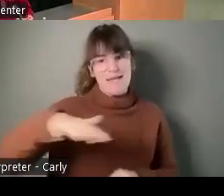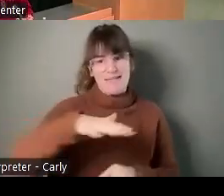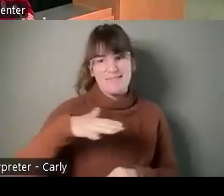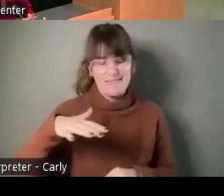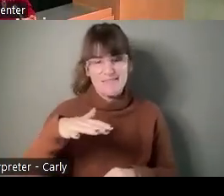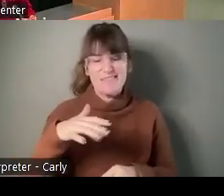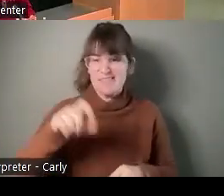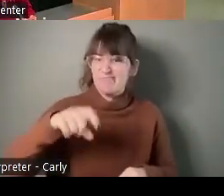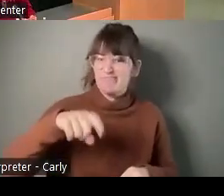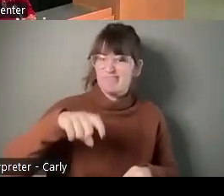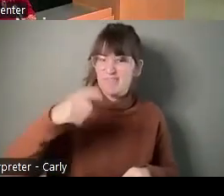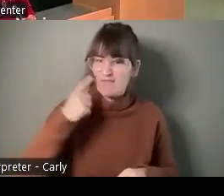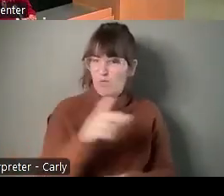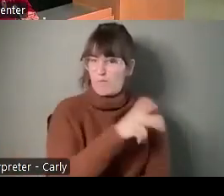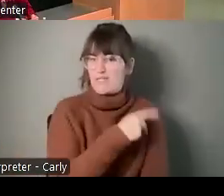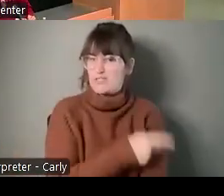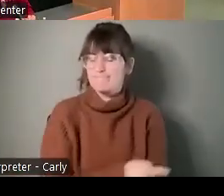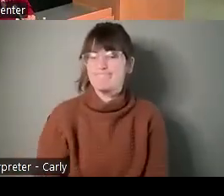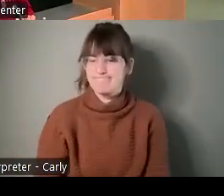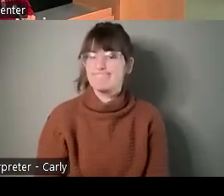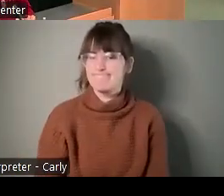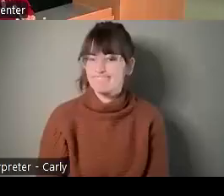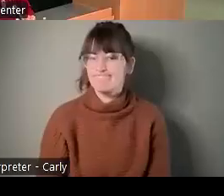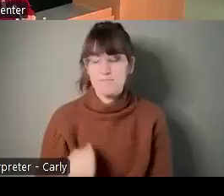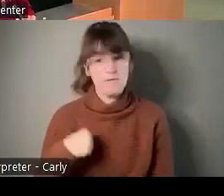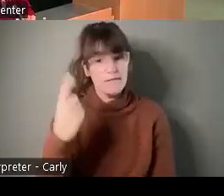Um and so um as I was thinking about this though, I was thinking about a different way of thinking